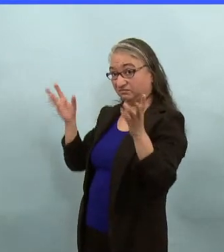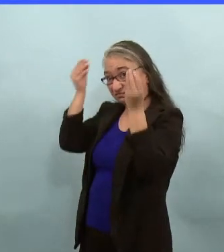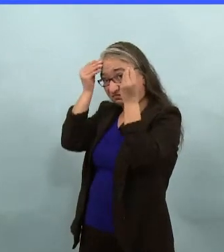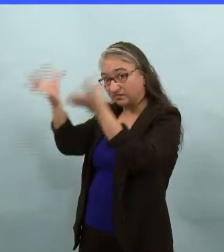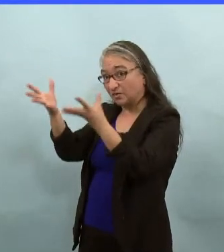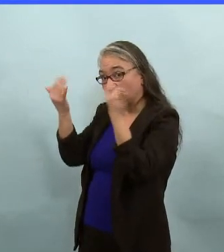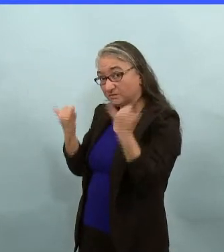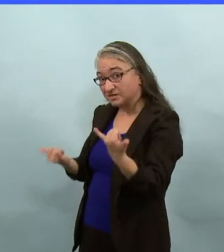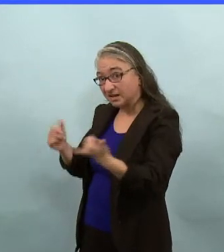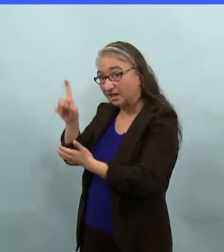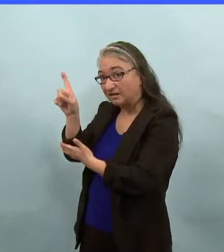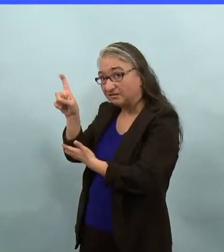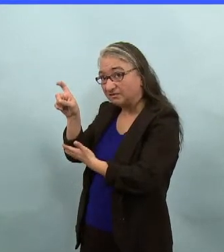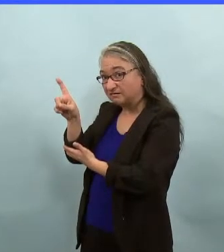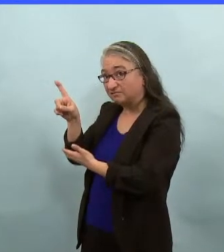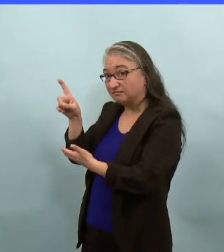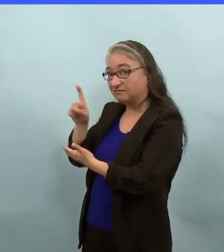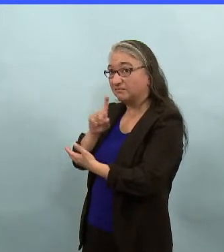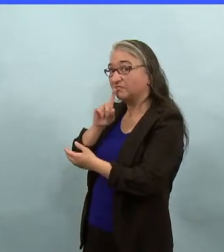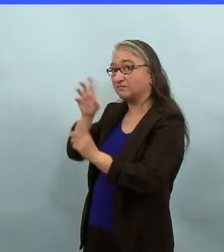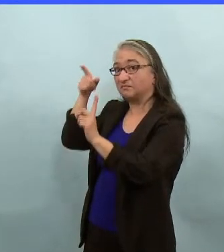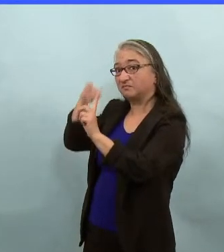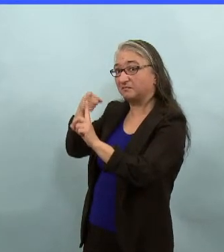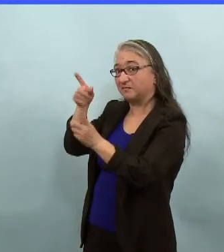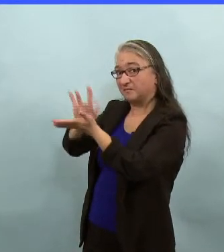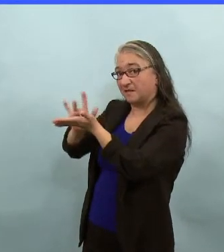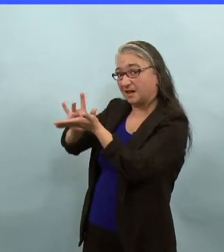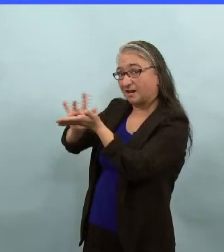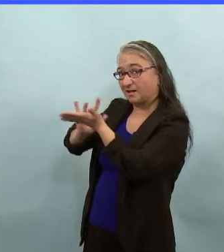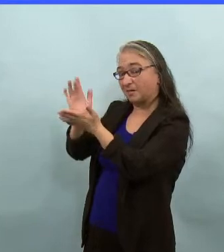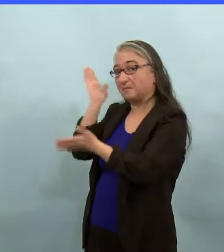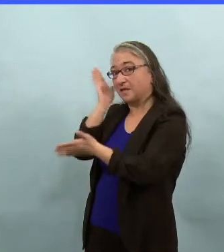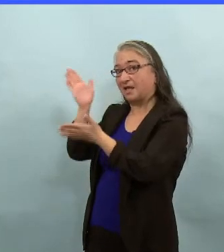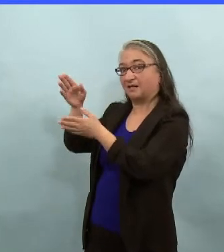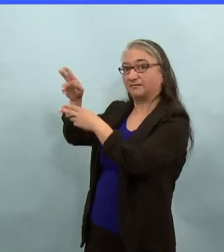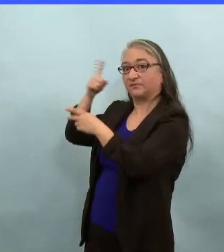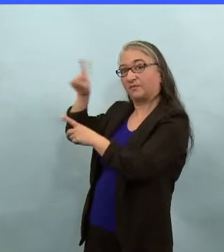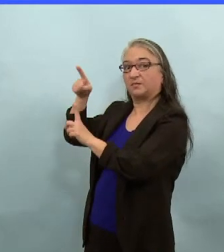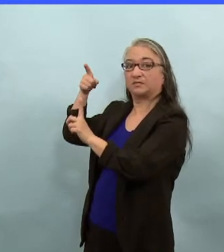the bed occupancy for medical beds in acute care hospitals we briefed on that today or yesterday